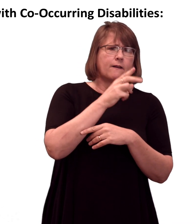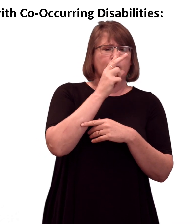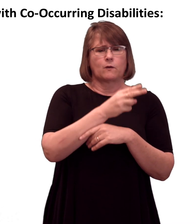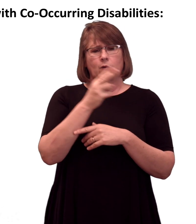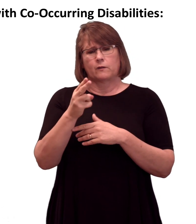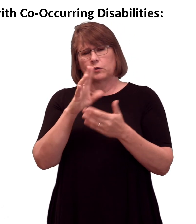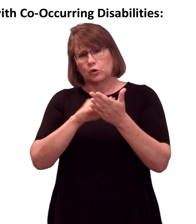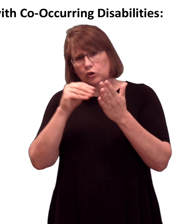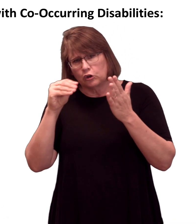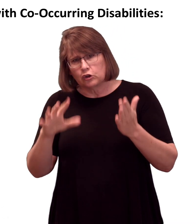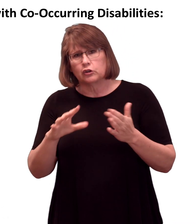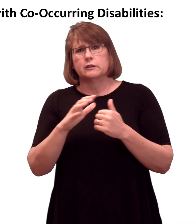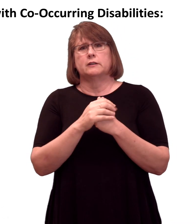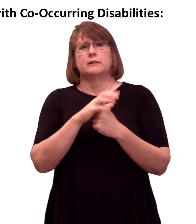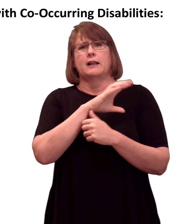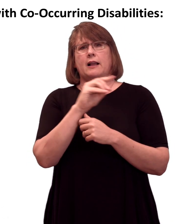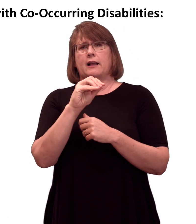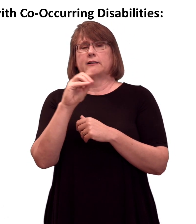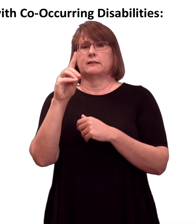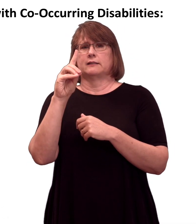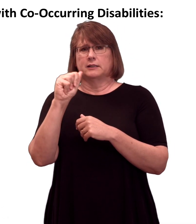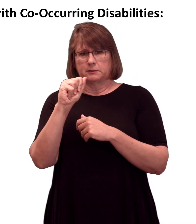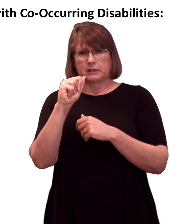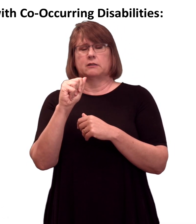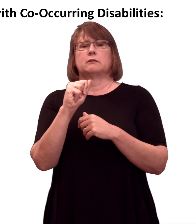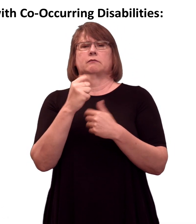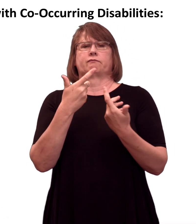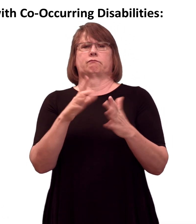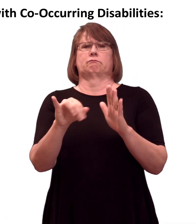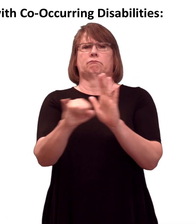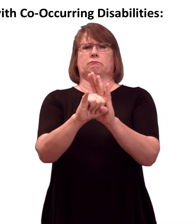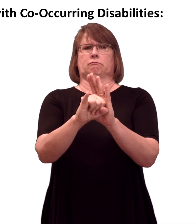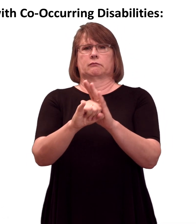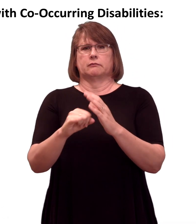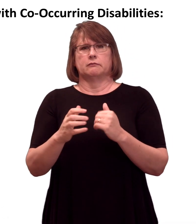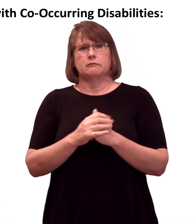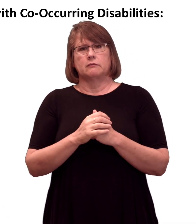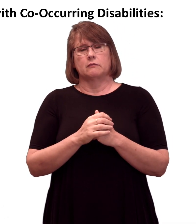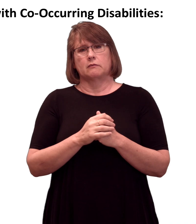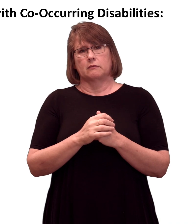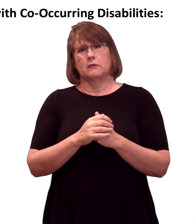for deaf and hard of hearing learners or schools and disabilities are identified.